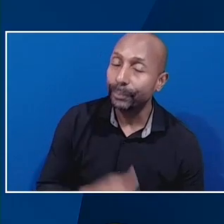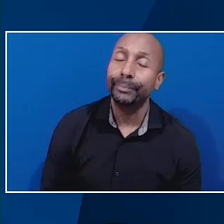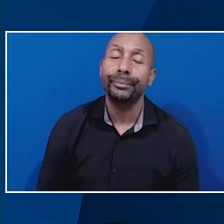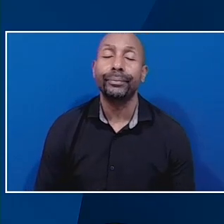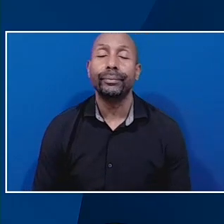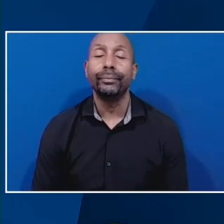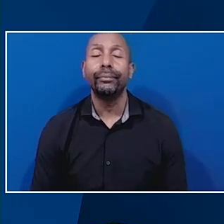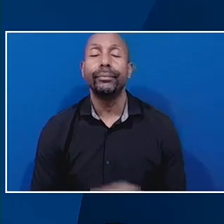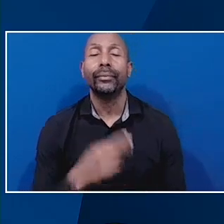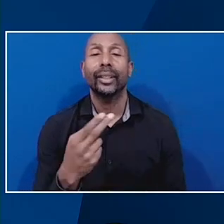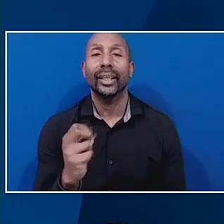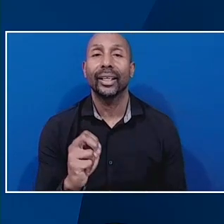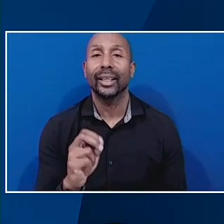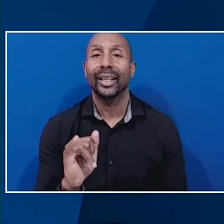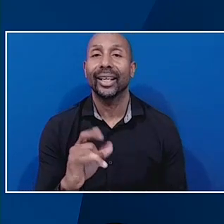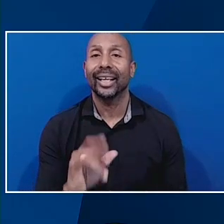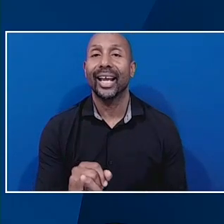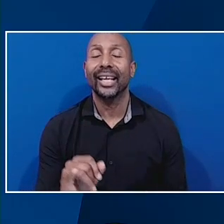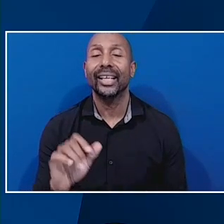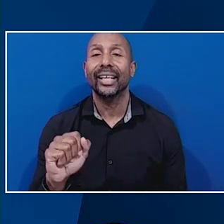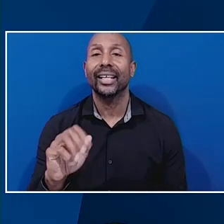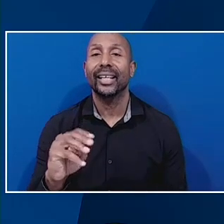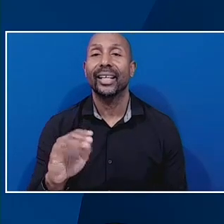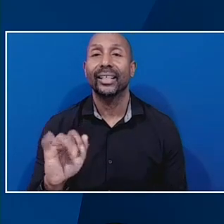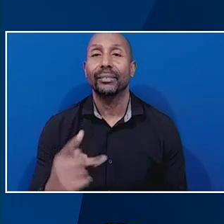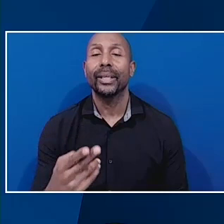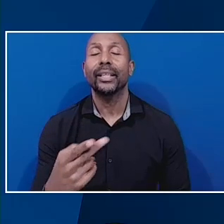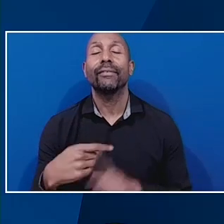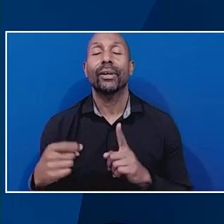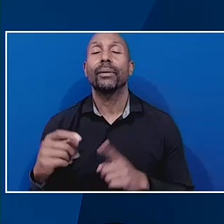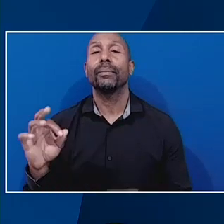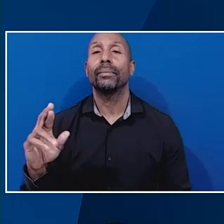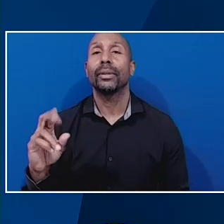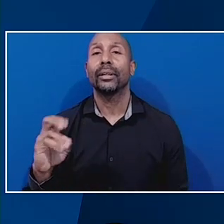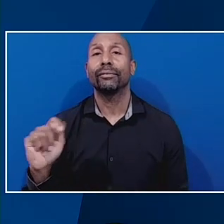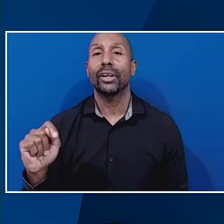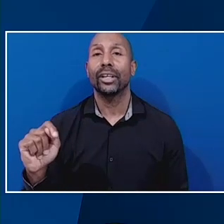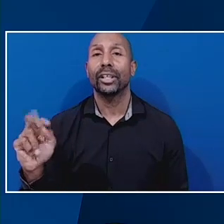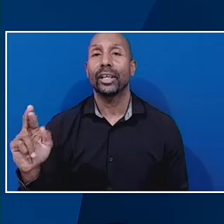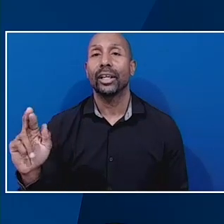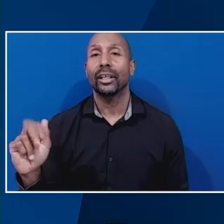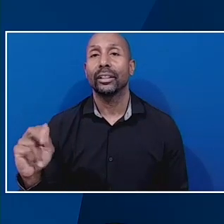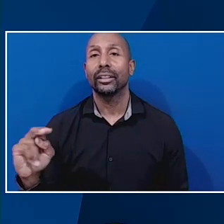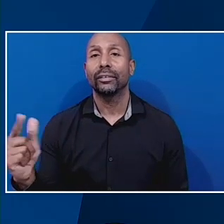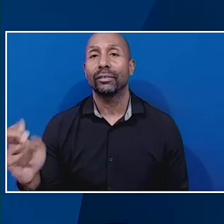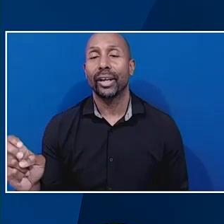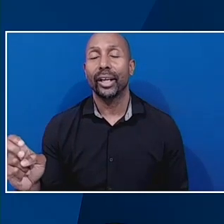Front Range Community College, and Heidi is in the room and connected to audio.